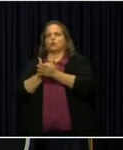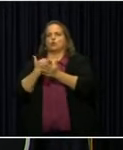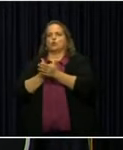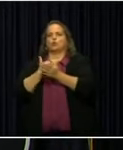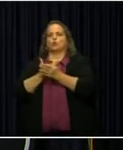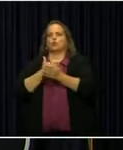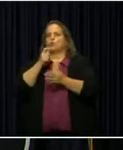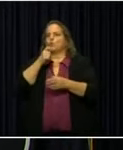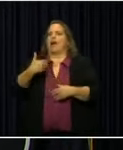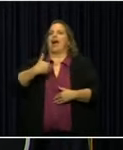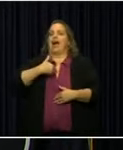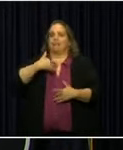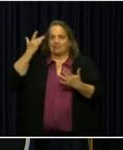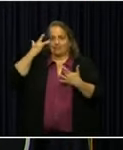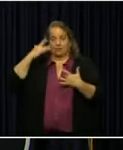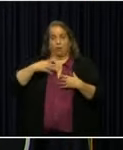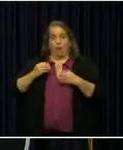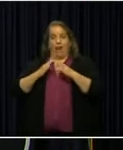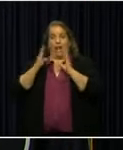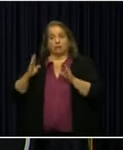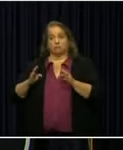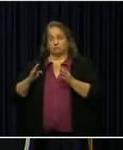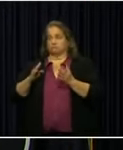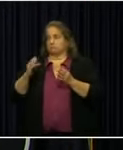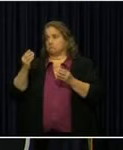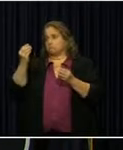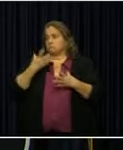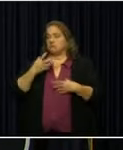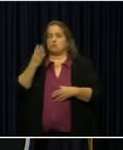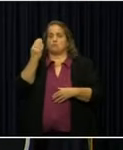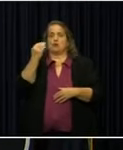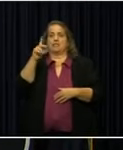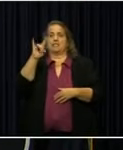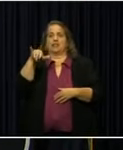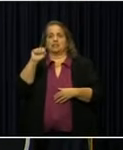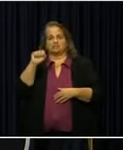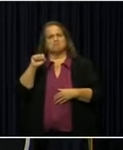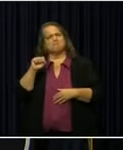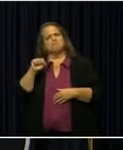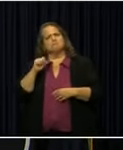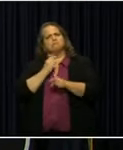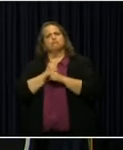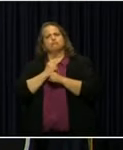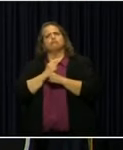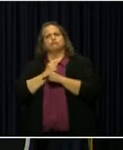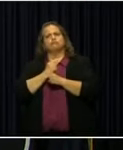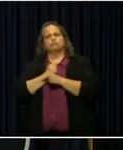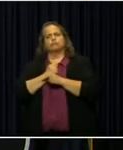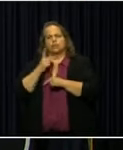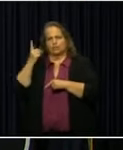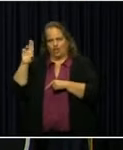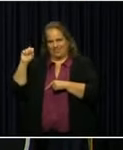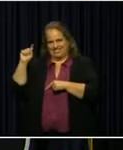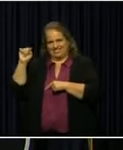ANY HELP FROM THE FEDERAL GOVERNMENT BECAUSE AGAIN WE'RE BIDDING AGAINST EVERY OTHER STATE, WE'RE BIDDING AGAINST